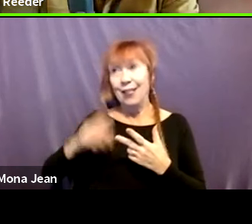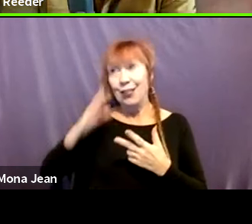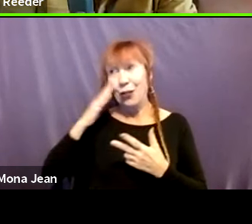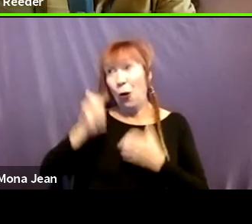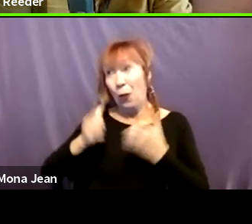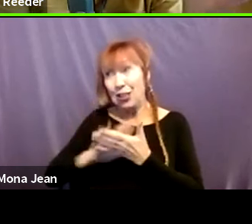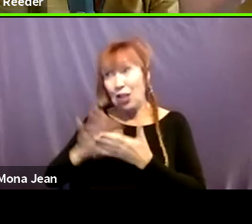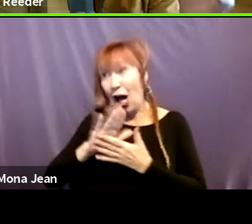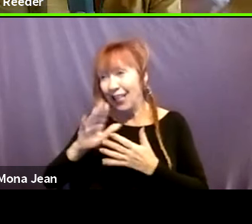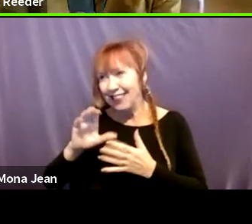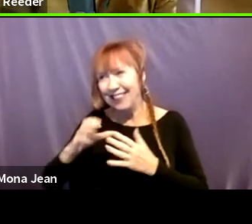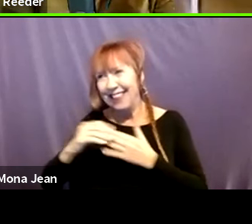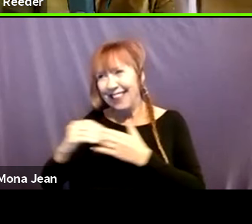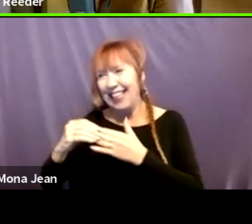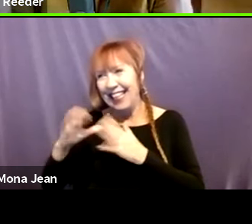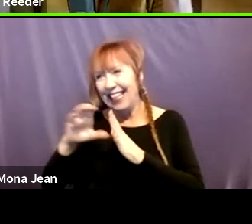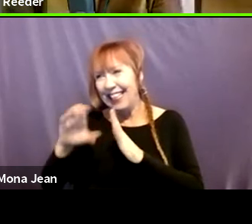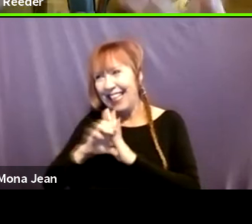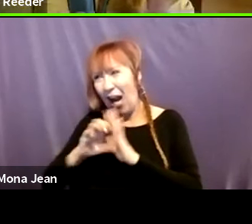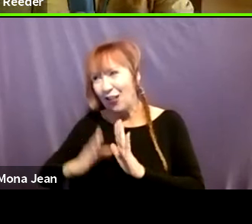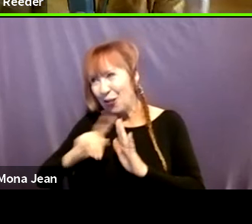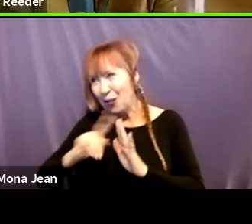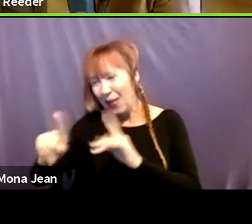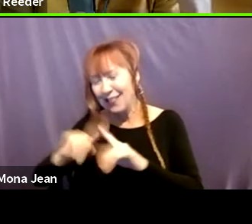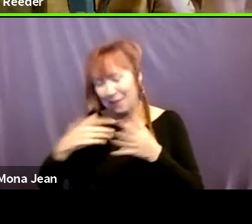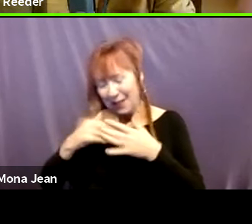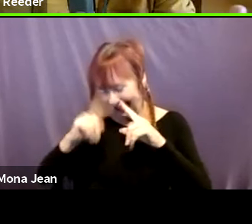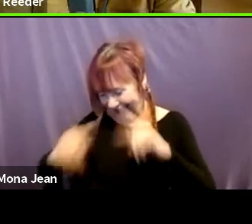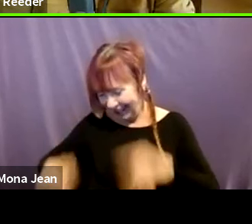and all that sorta stuff, but do you have stories